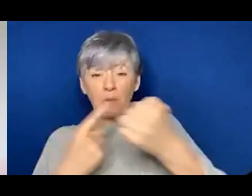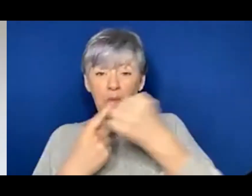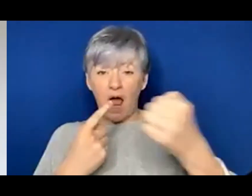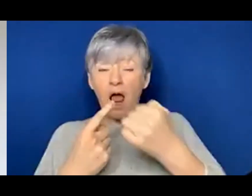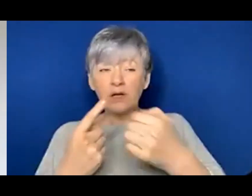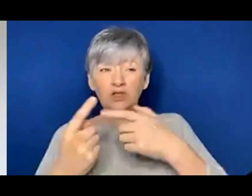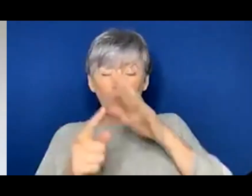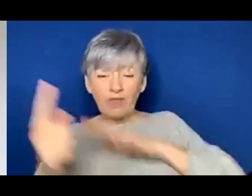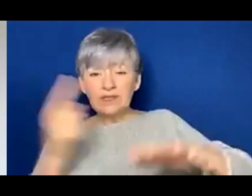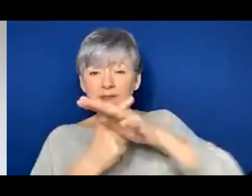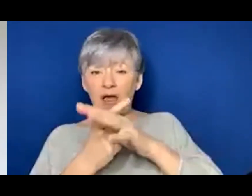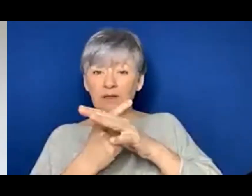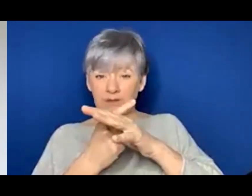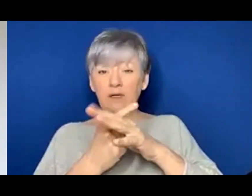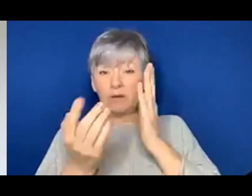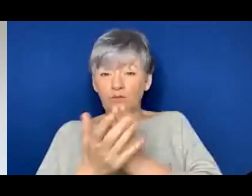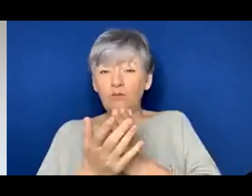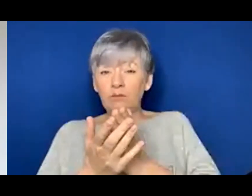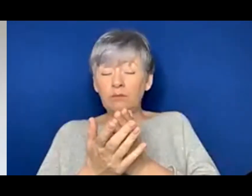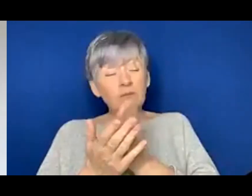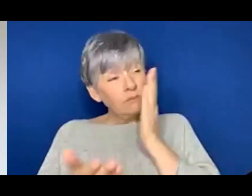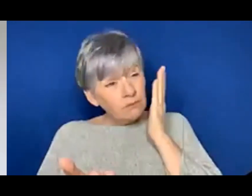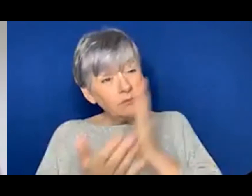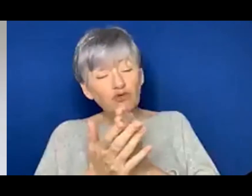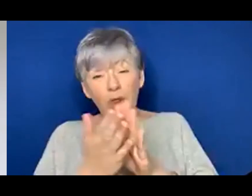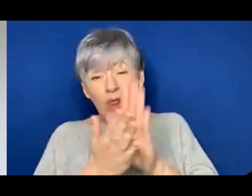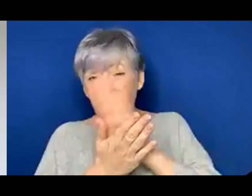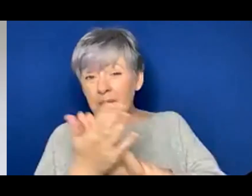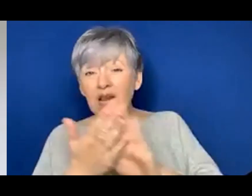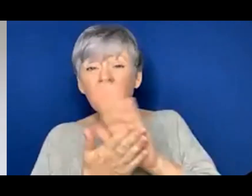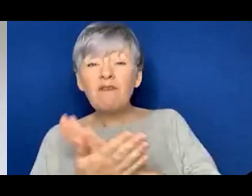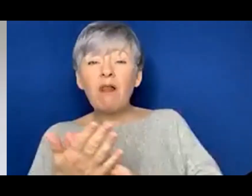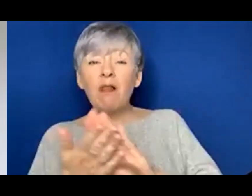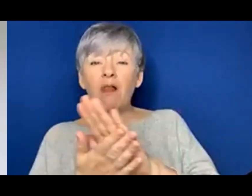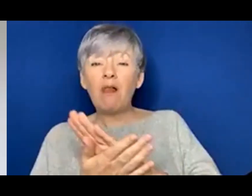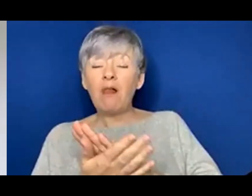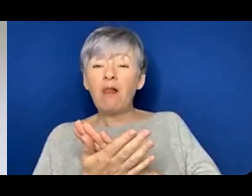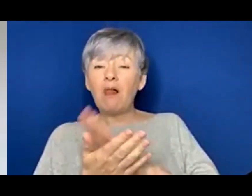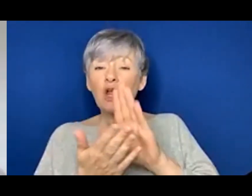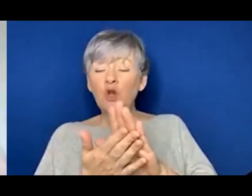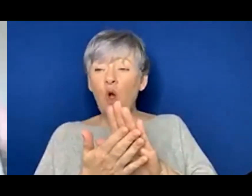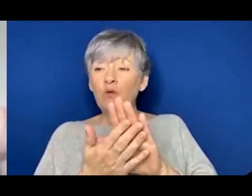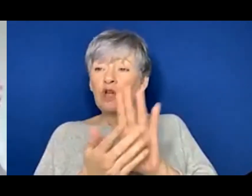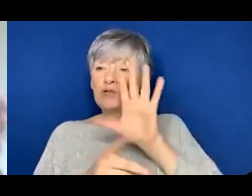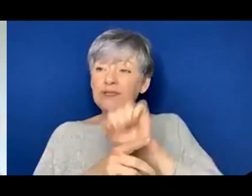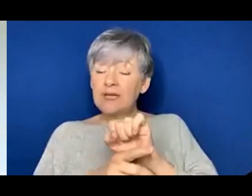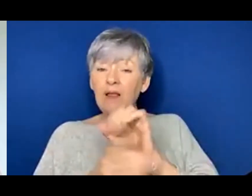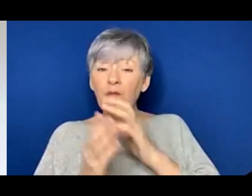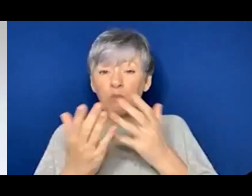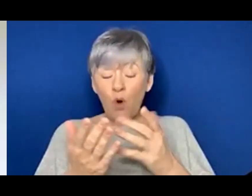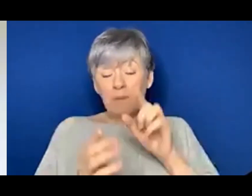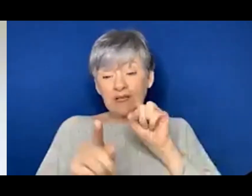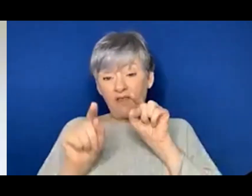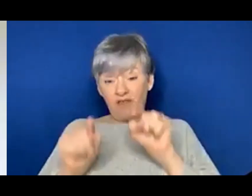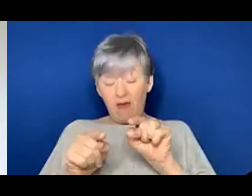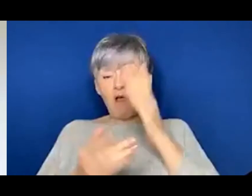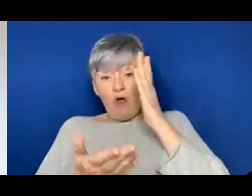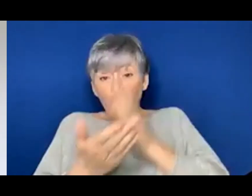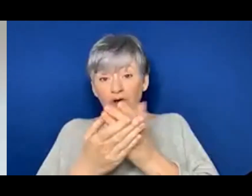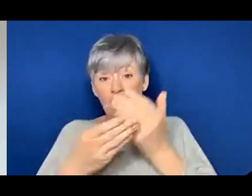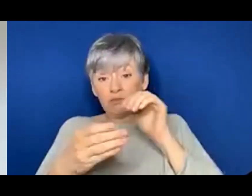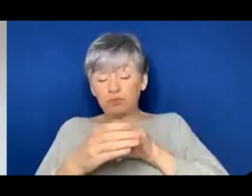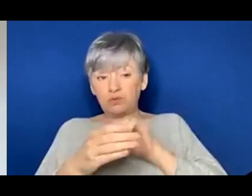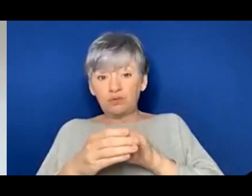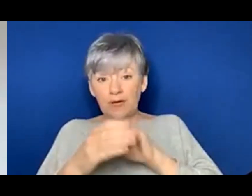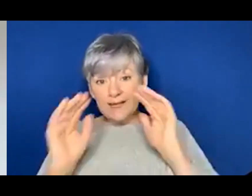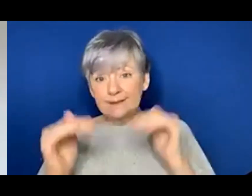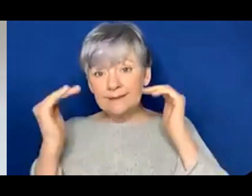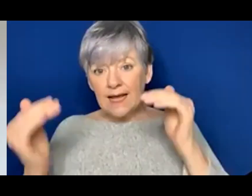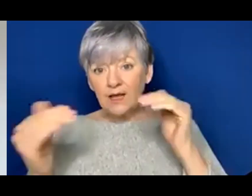This is meaningful and there is an intensity to engage with those social issues,